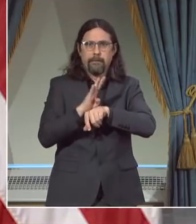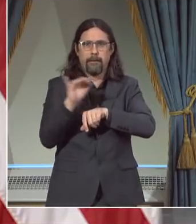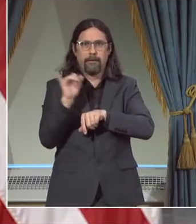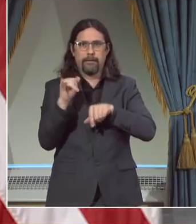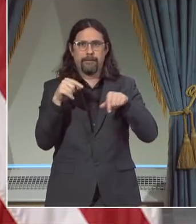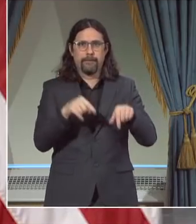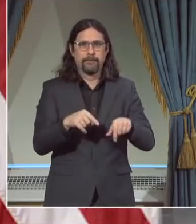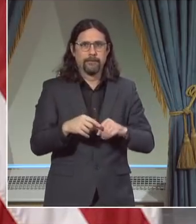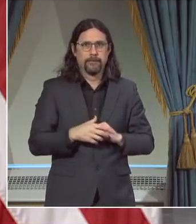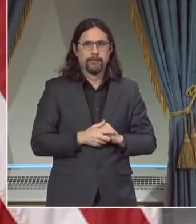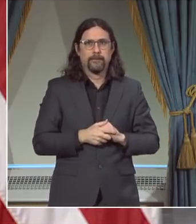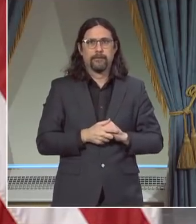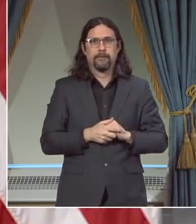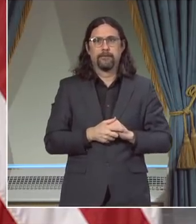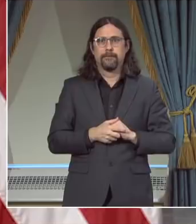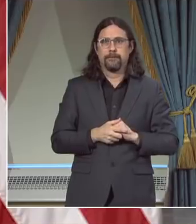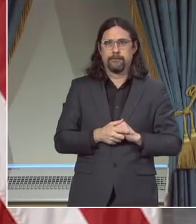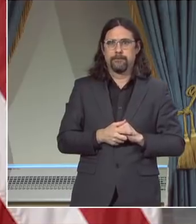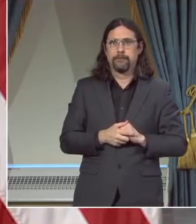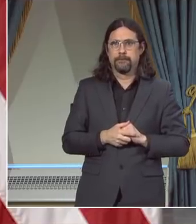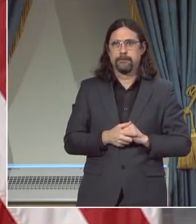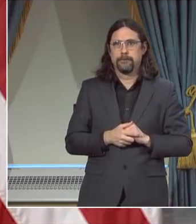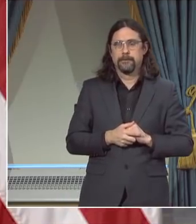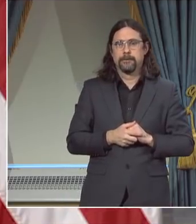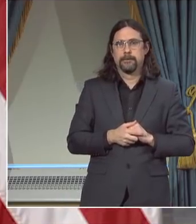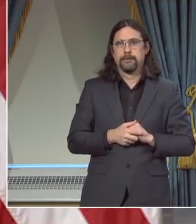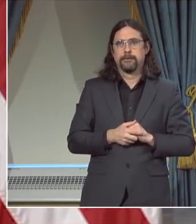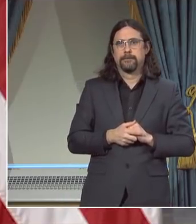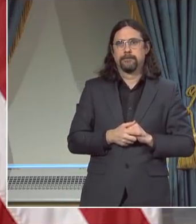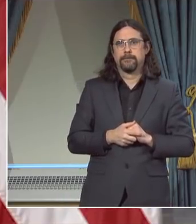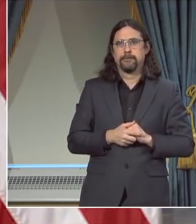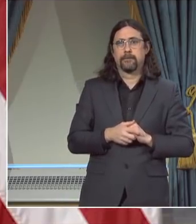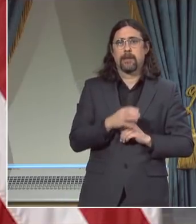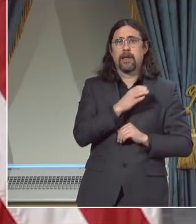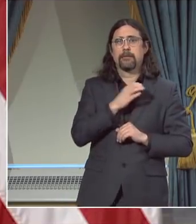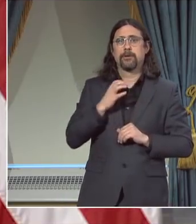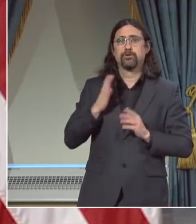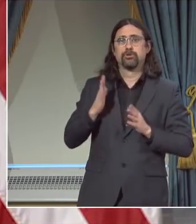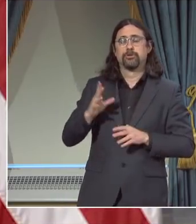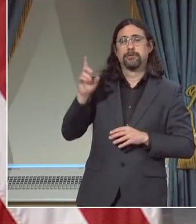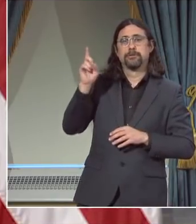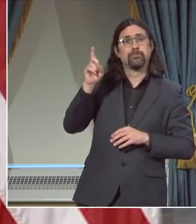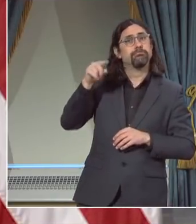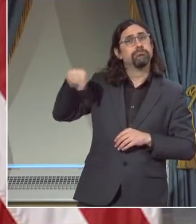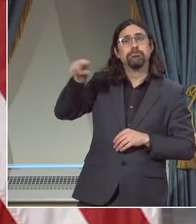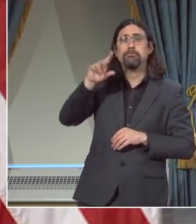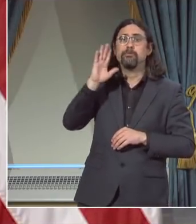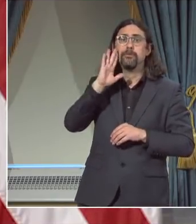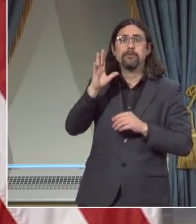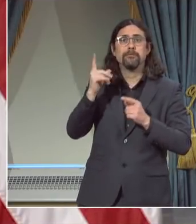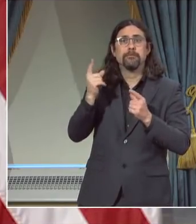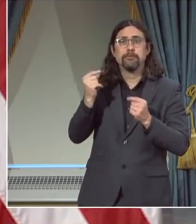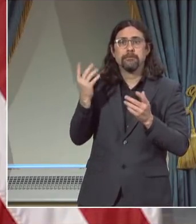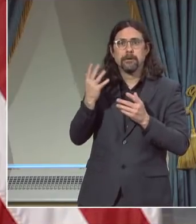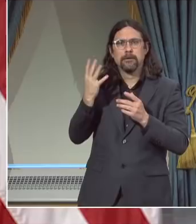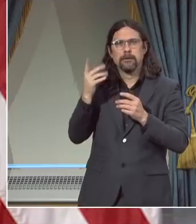BUT WHAT THE COMMISSIONER IS DOING WITH HIS TEAM AND OUR DEPUTY MAYOR OF